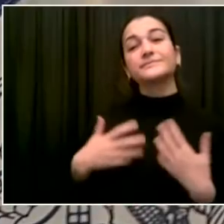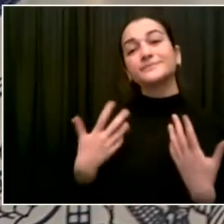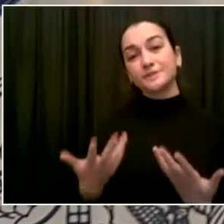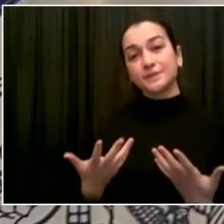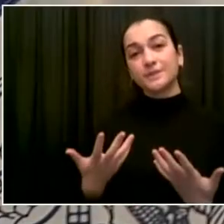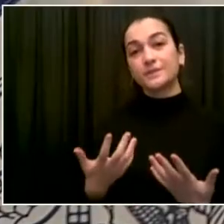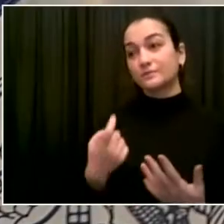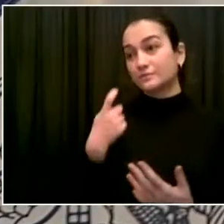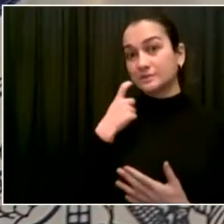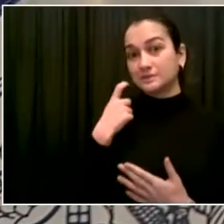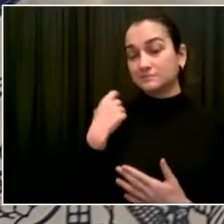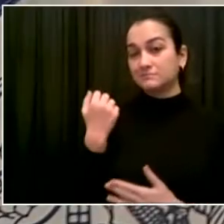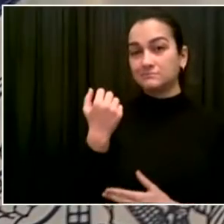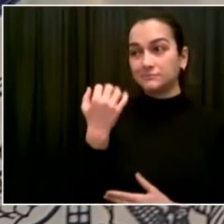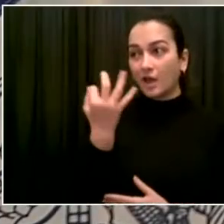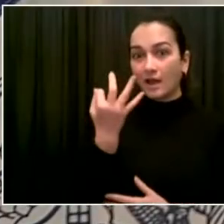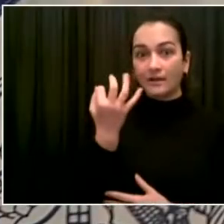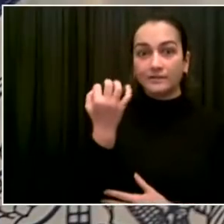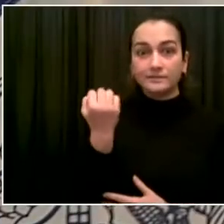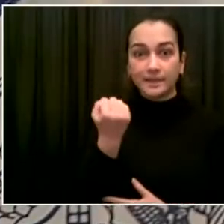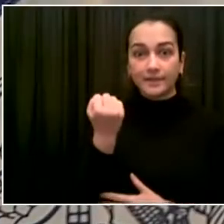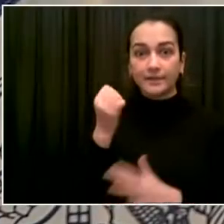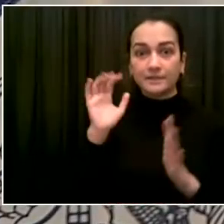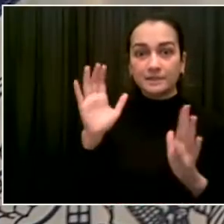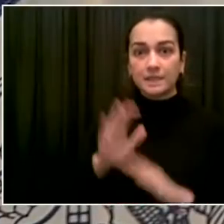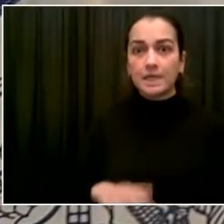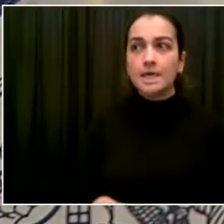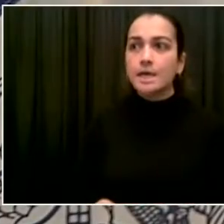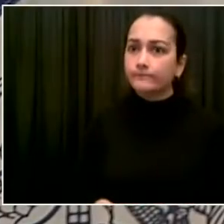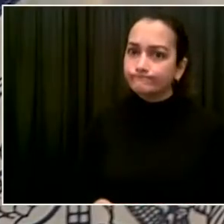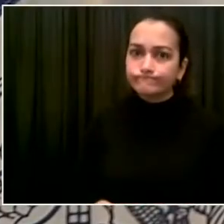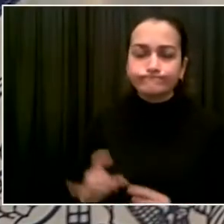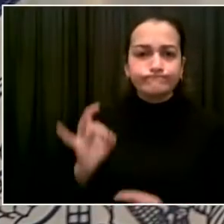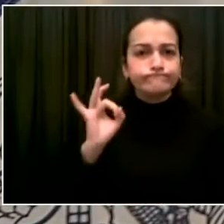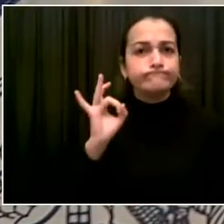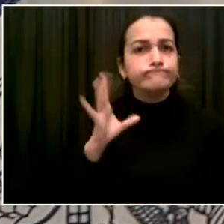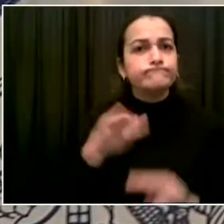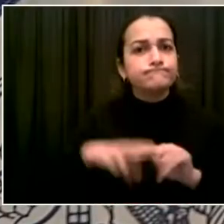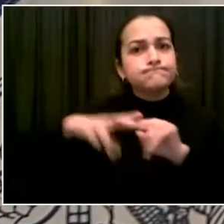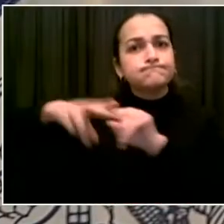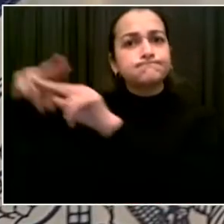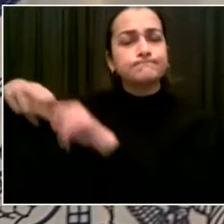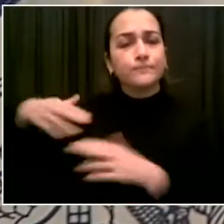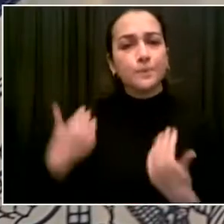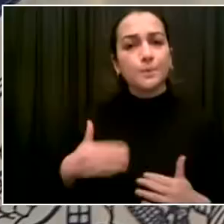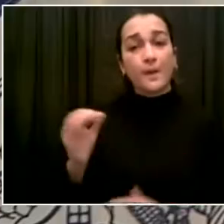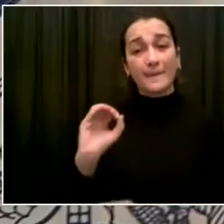BETWEEN MONDAY AND FRIDAY OF LAST WEEK A BIG SUDDEN UPTICK IN CASES, RMOE LHEP